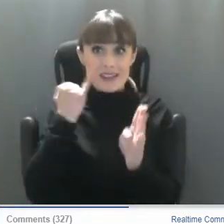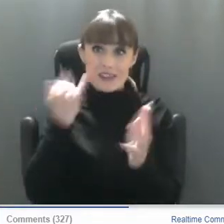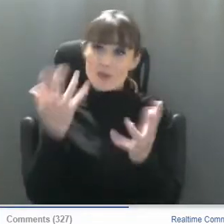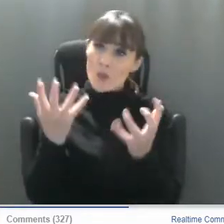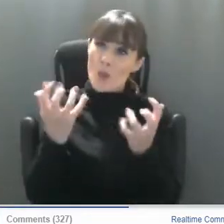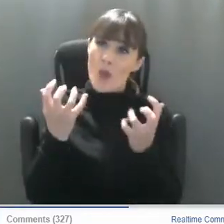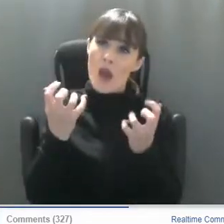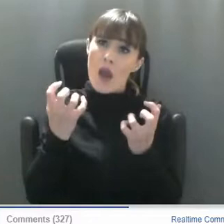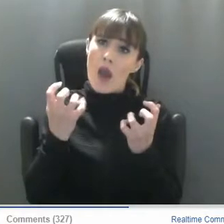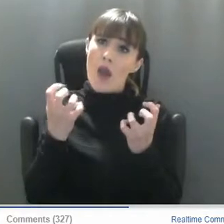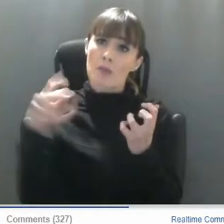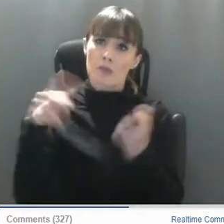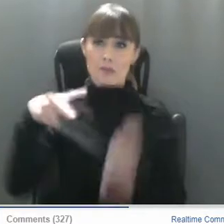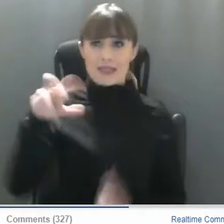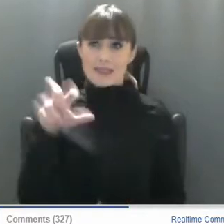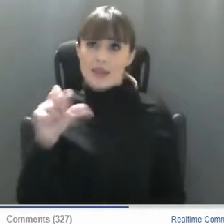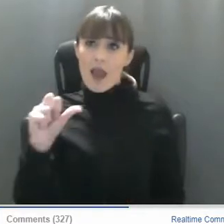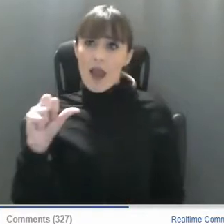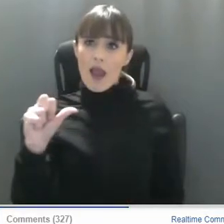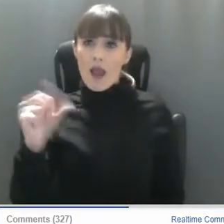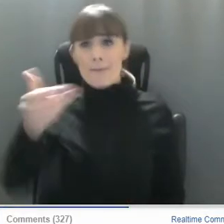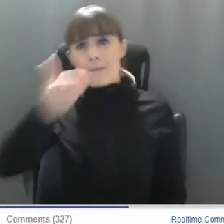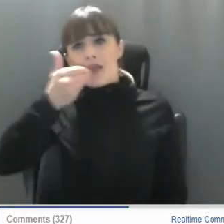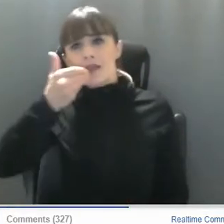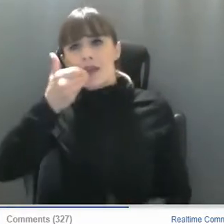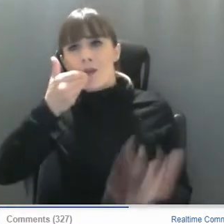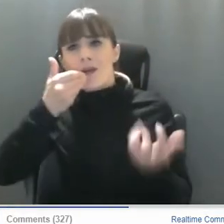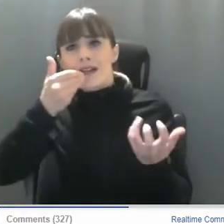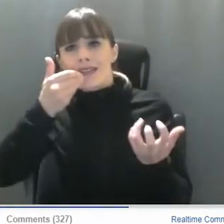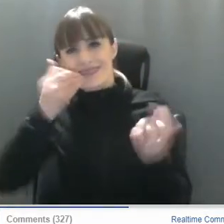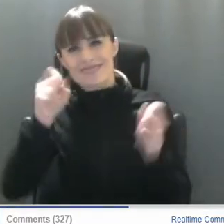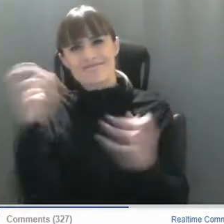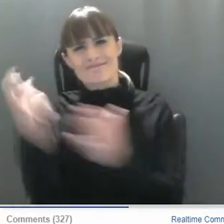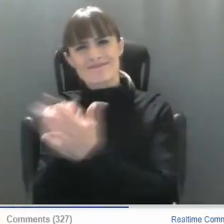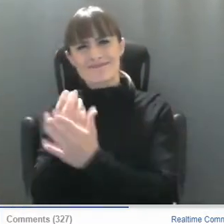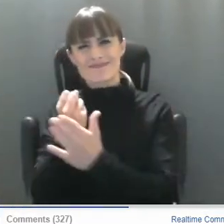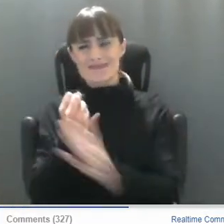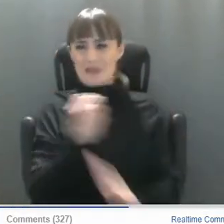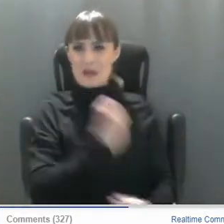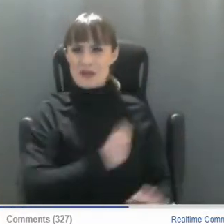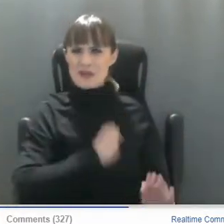ahead and...um... Sorry, I'm trying to read questions and talk at the same time.